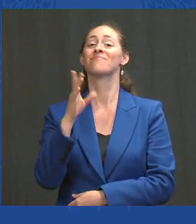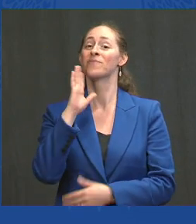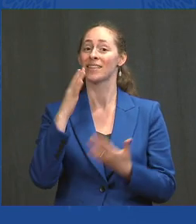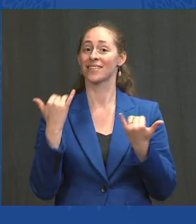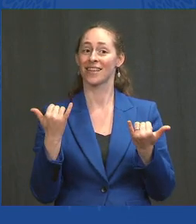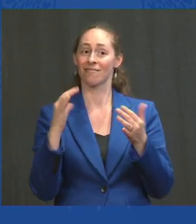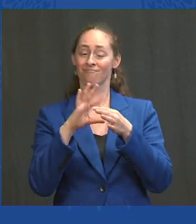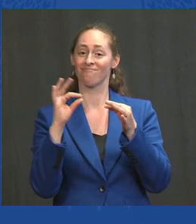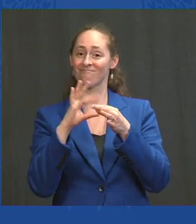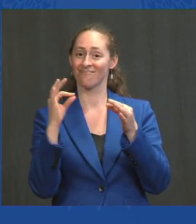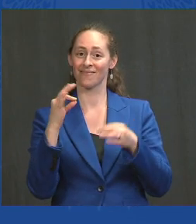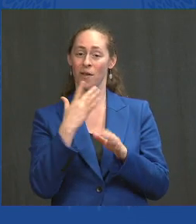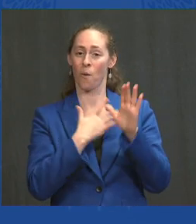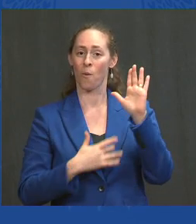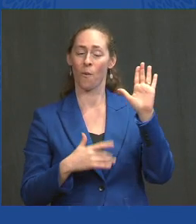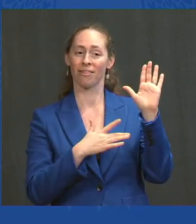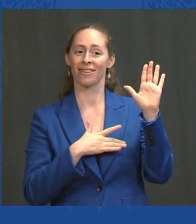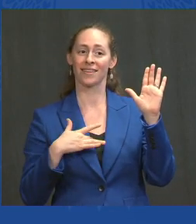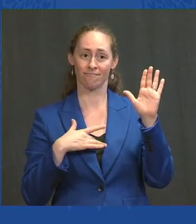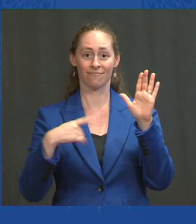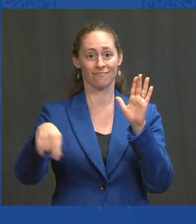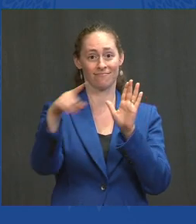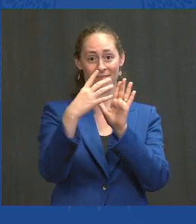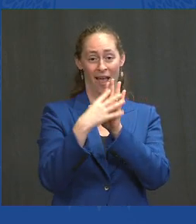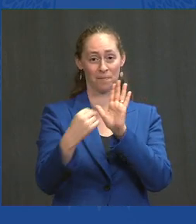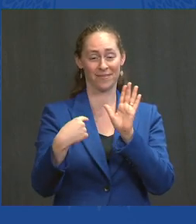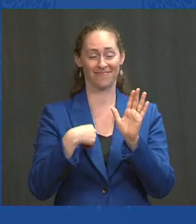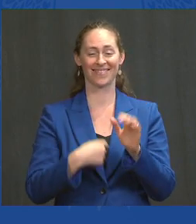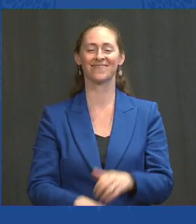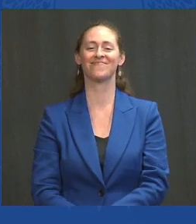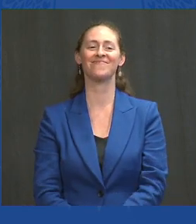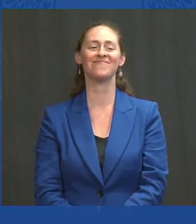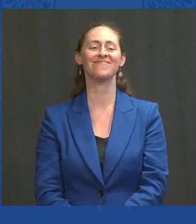and please repeat after me, I hereby declare on oath